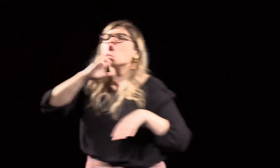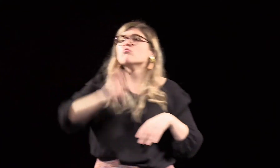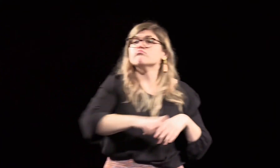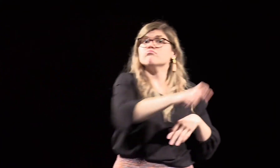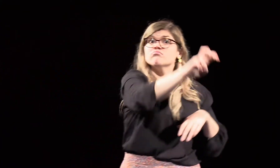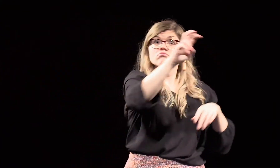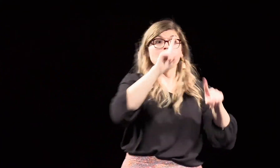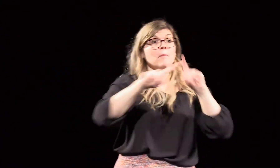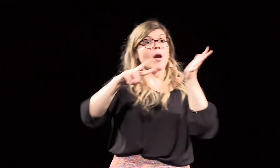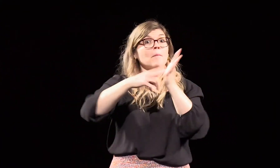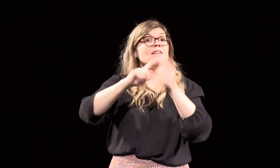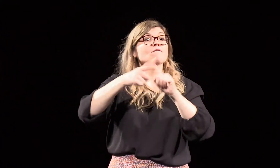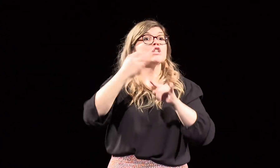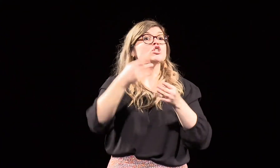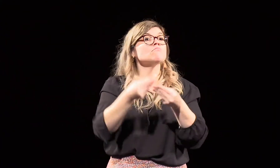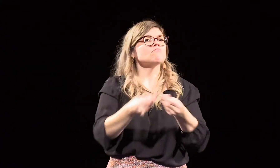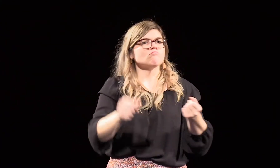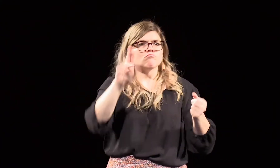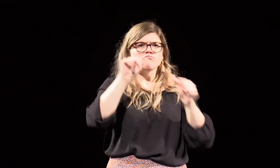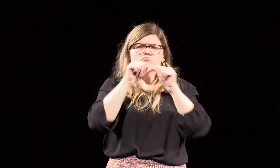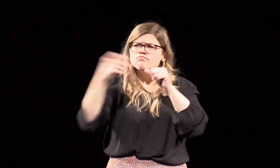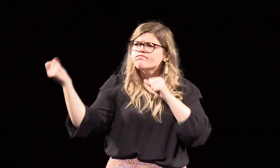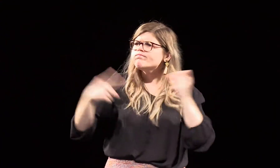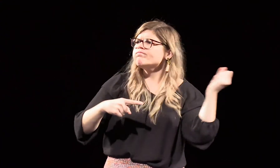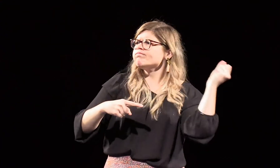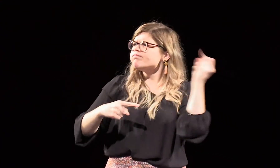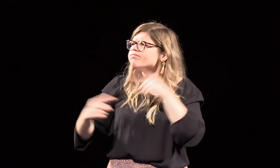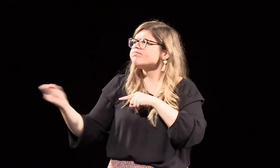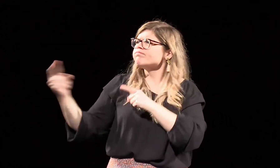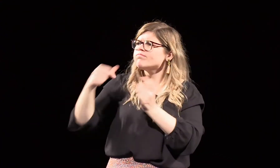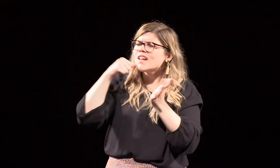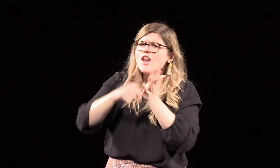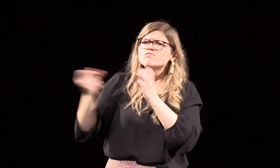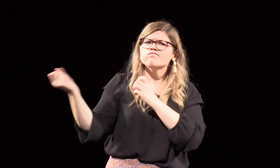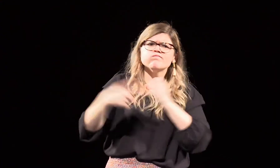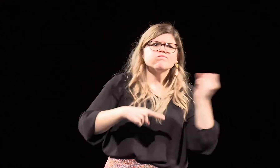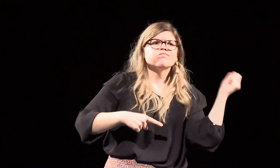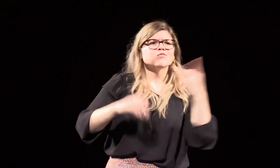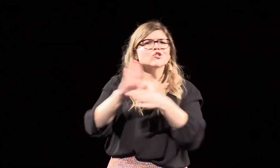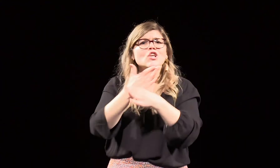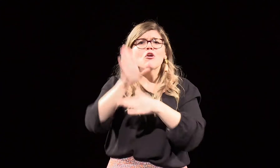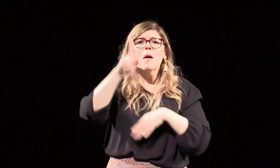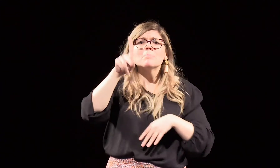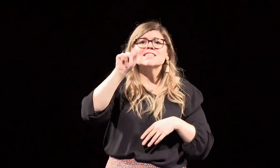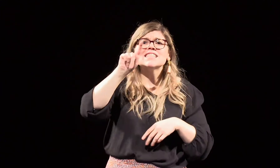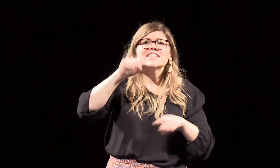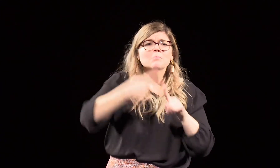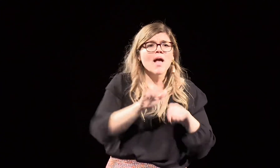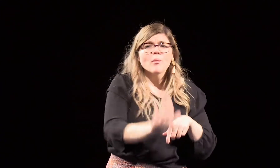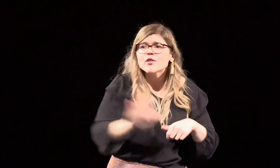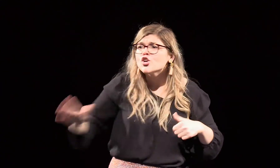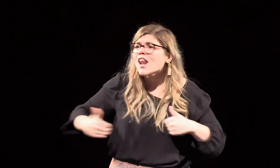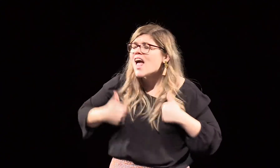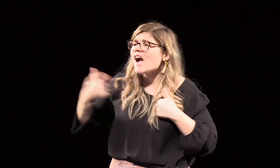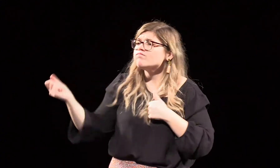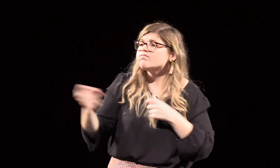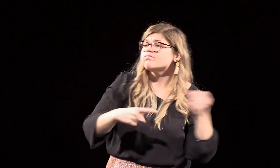for a long time. But their friendship didn't dissolve over the years. They always, you know, wrote letters back and forth